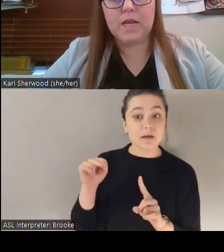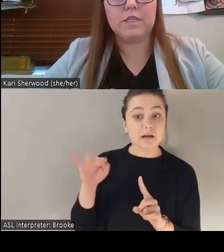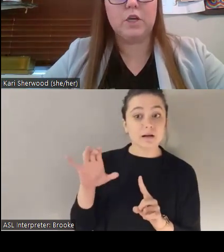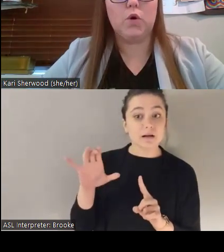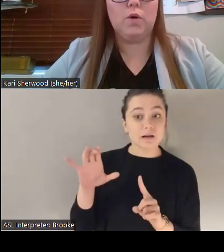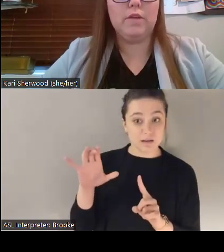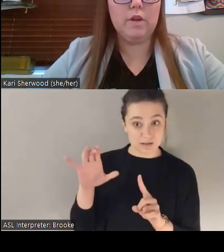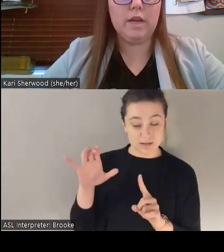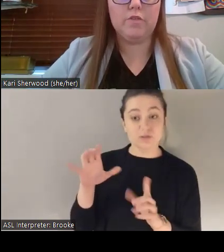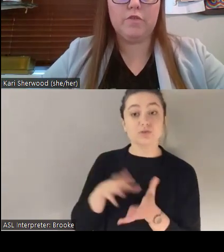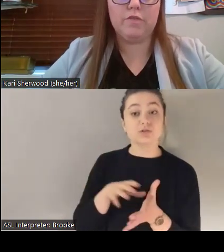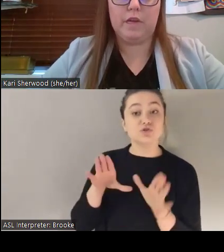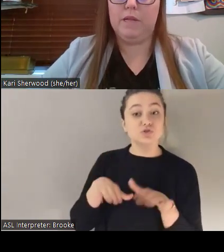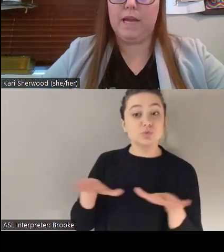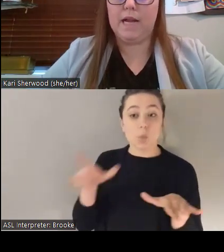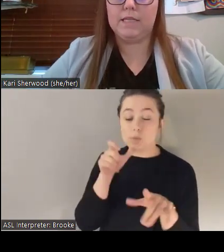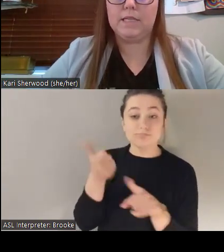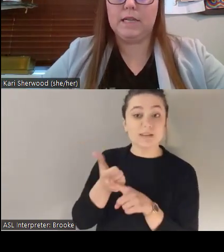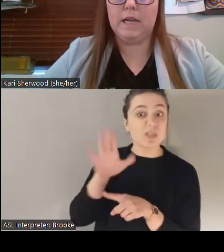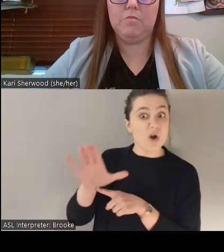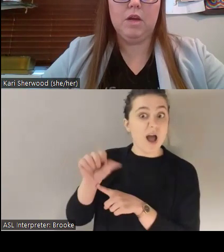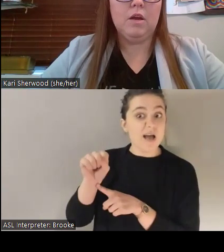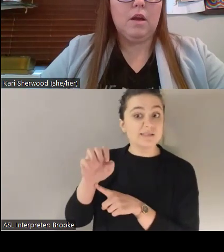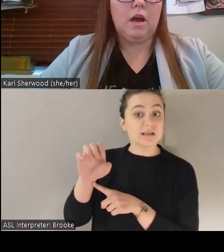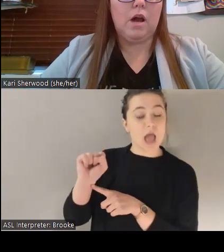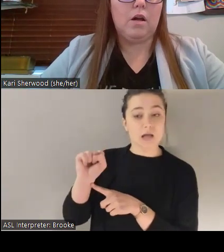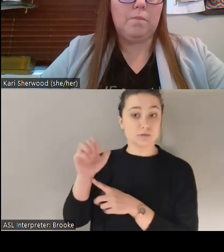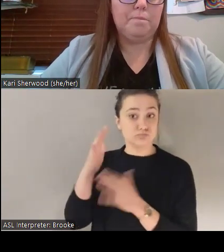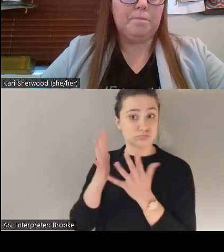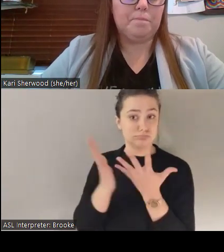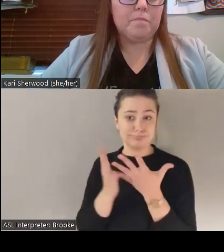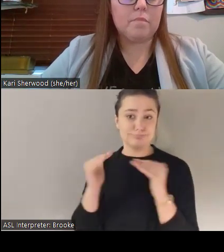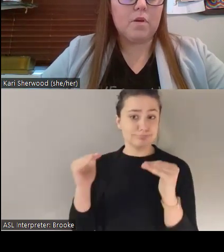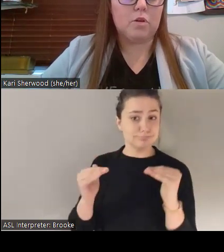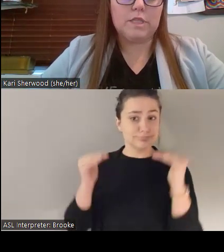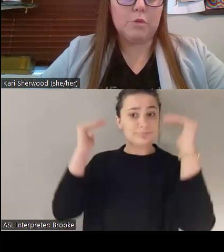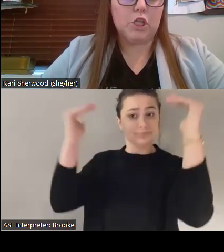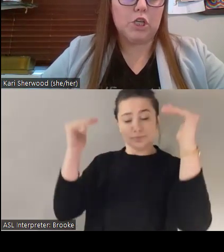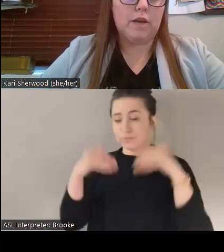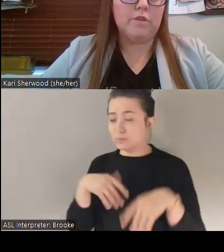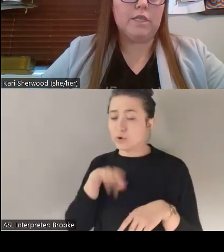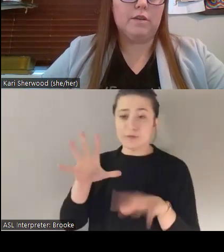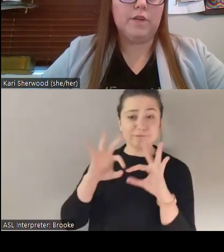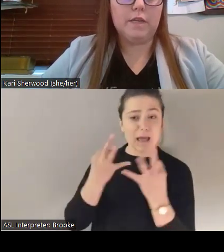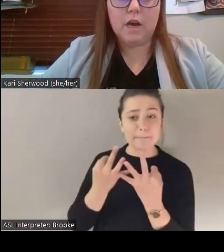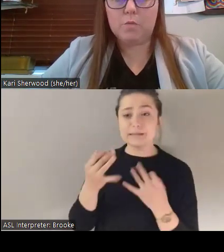And so, even if a family has the same or similar levels of income or